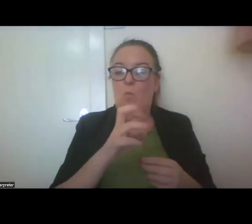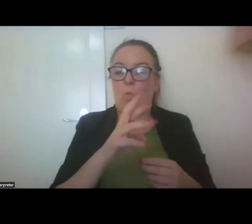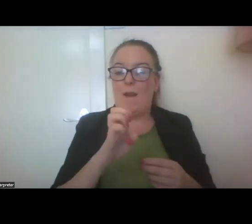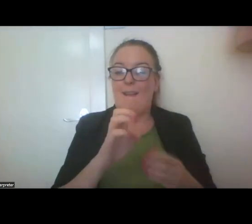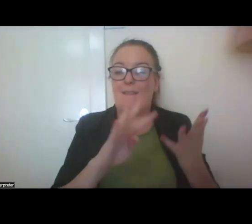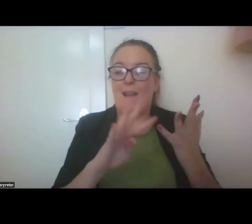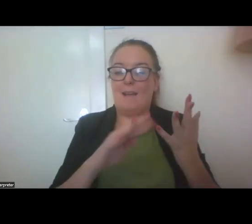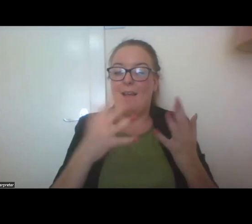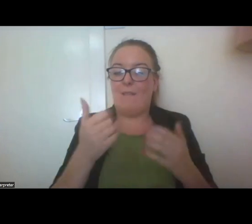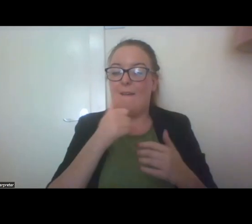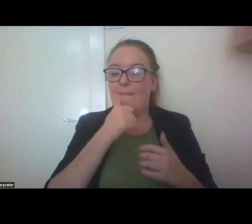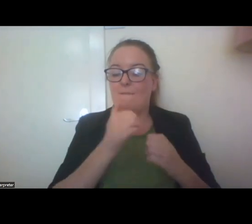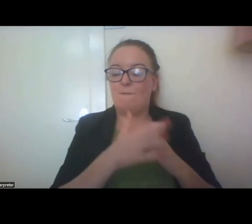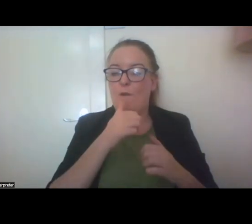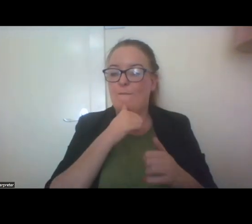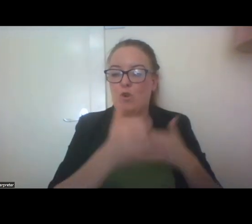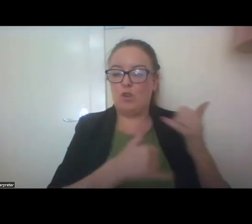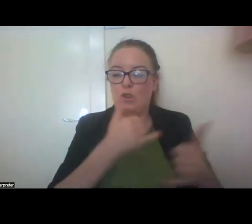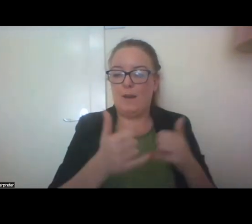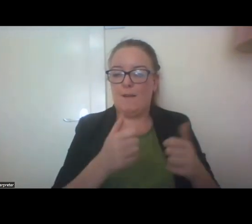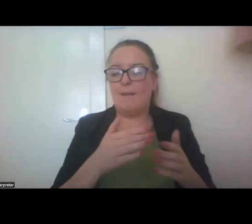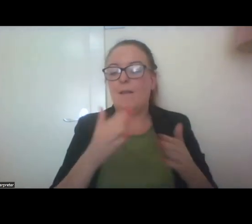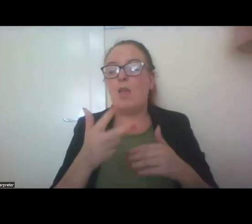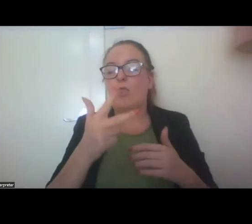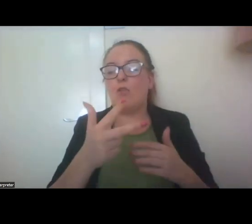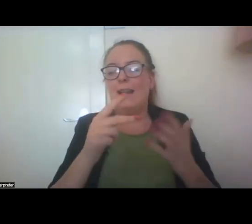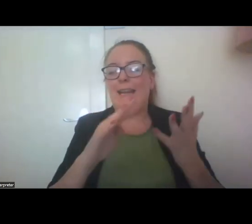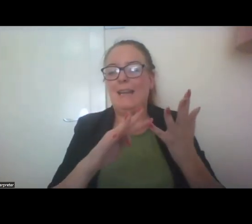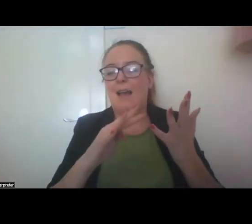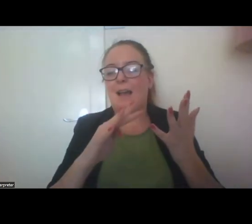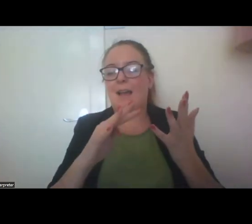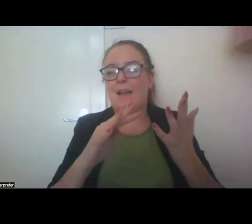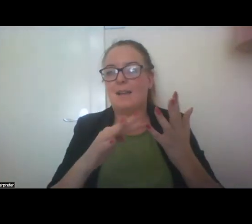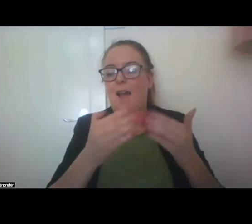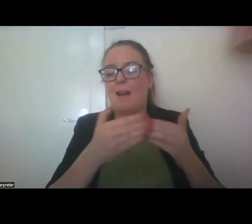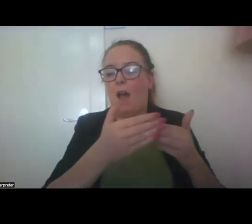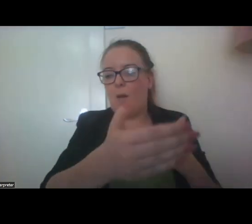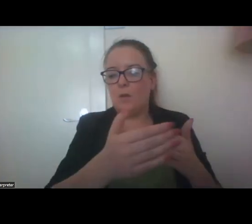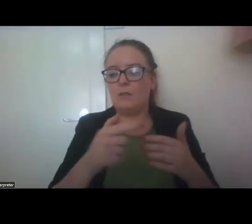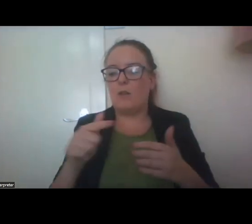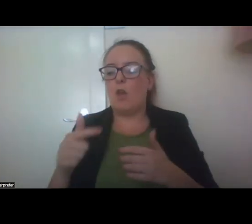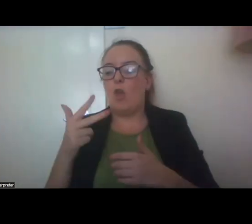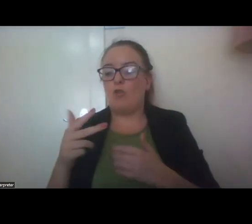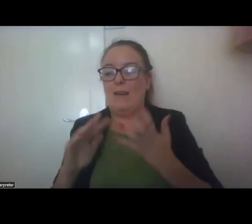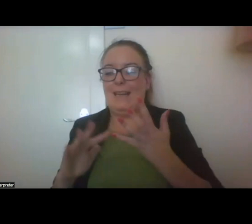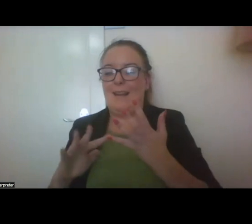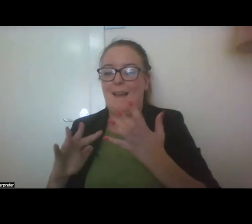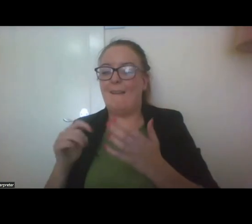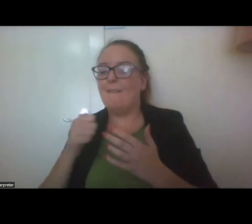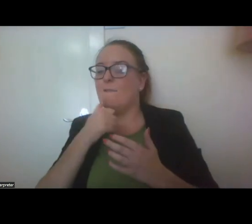and then 395 onwards. If you're a small venue, it's 395 for the first year, 195 onwards.